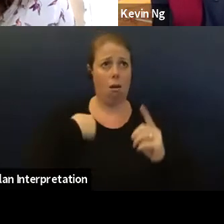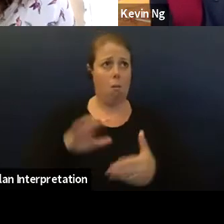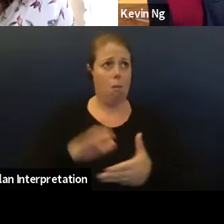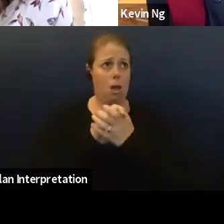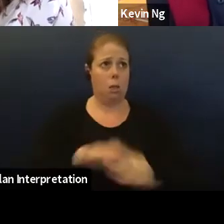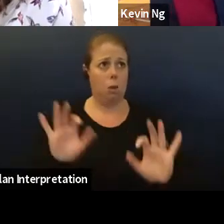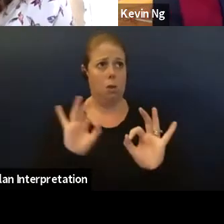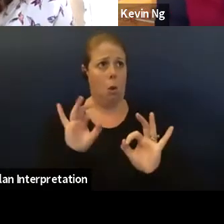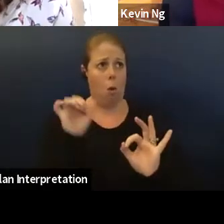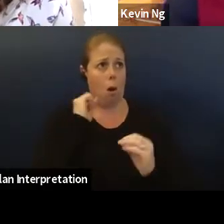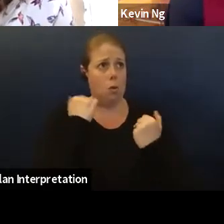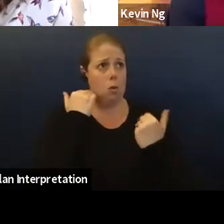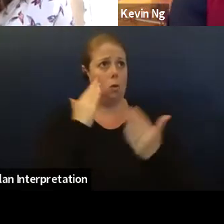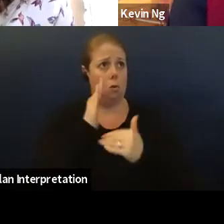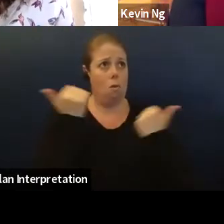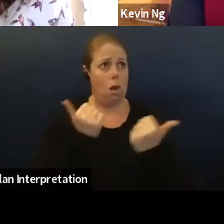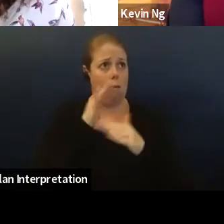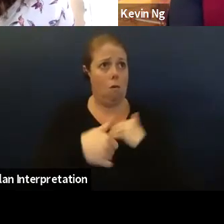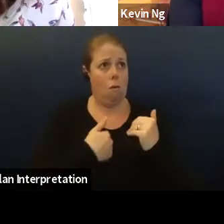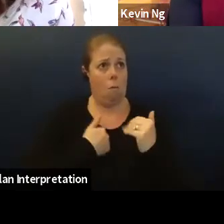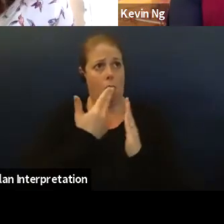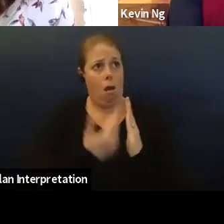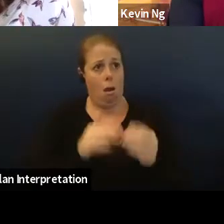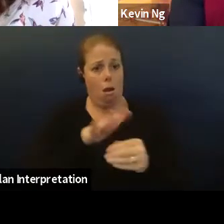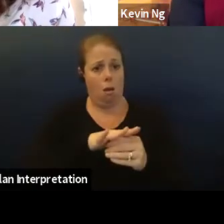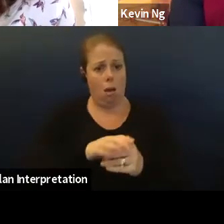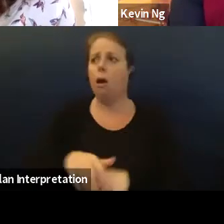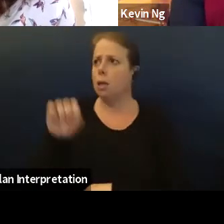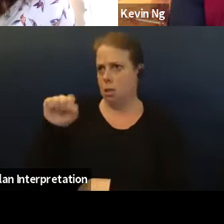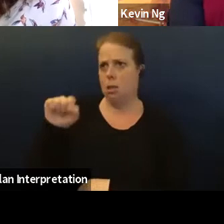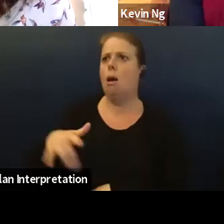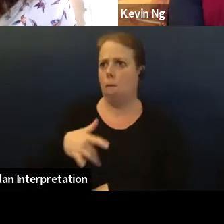Yeah, that was definitely me when I walked into the room for the first time and